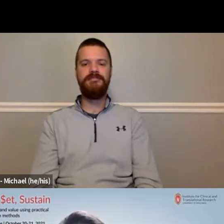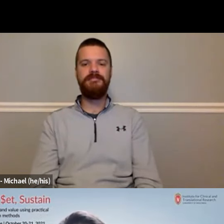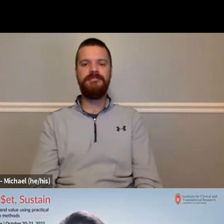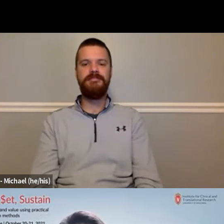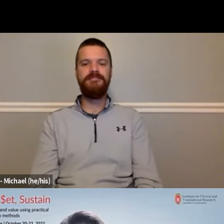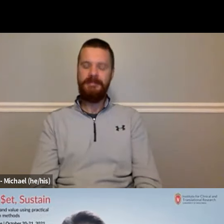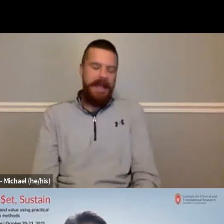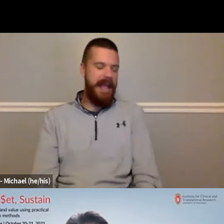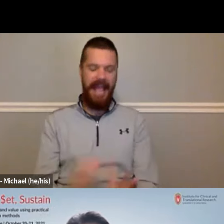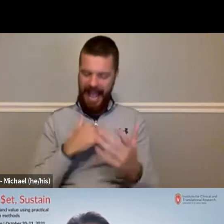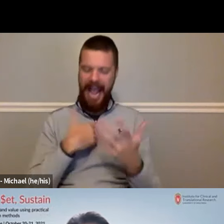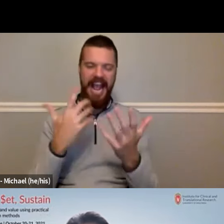Greg Aarons (he/his): yeah I think that was my main question.